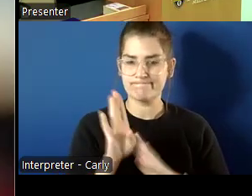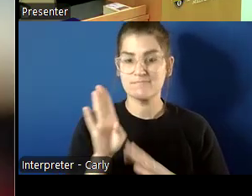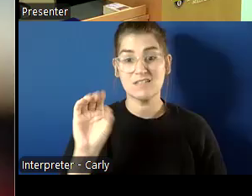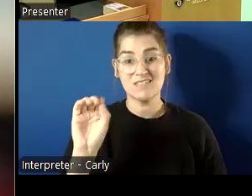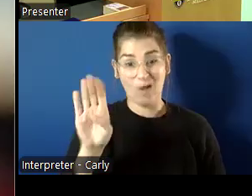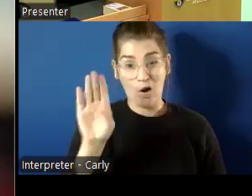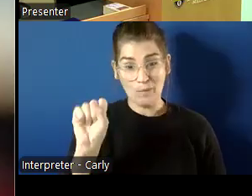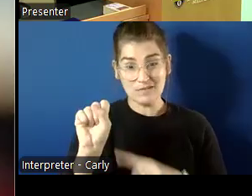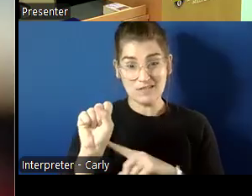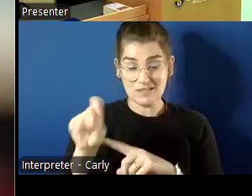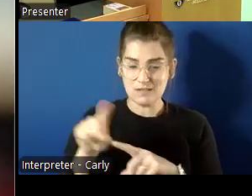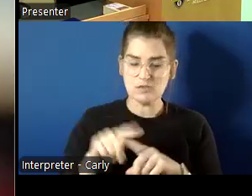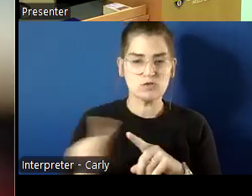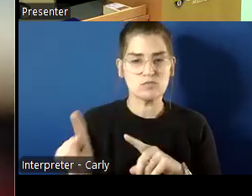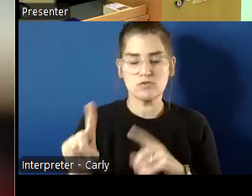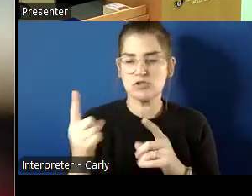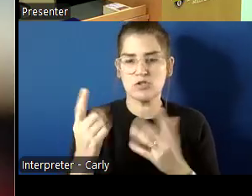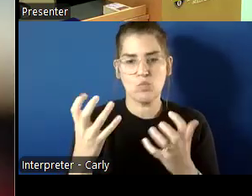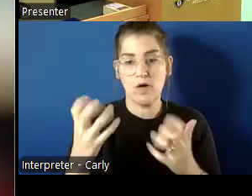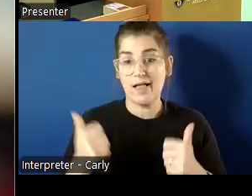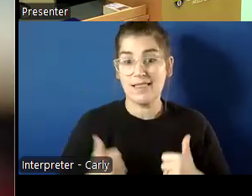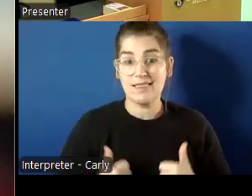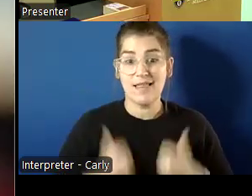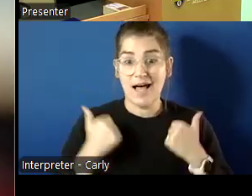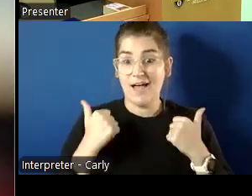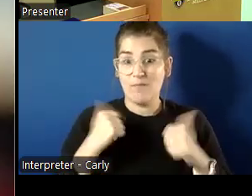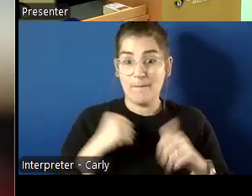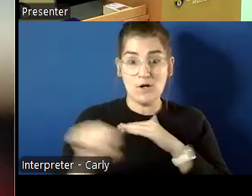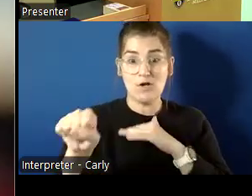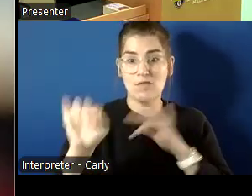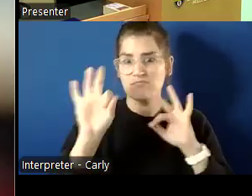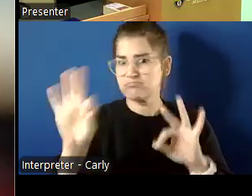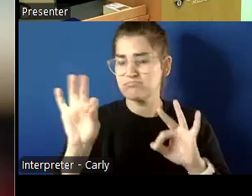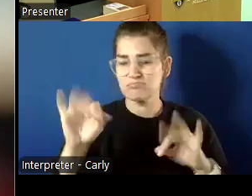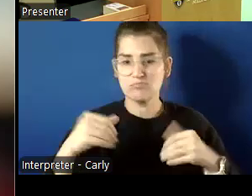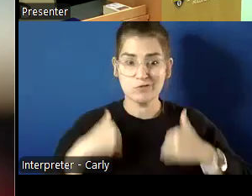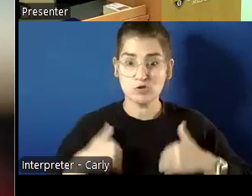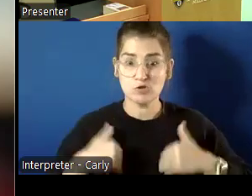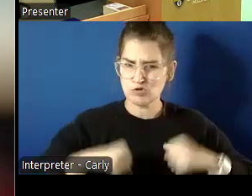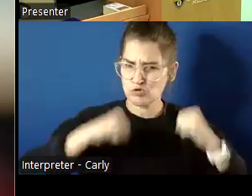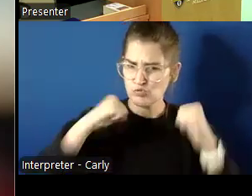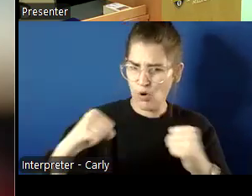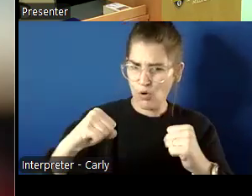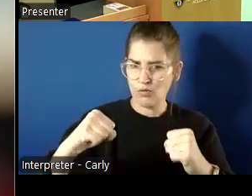have a live birth and to get those lungs strong enough. And we don't address the